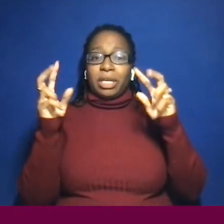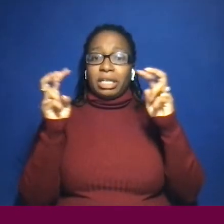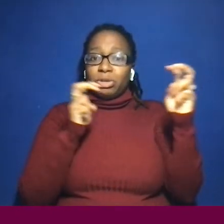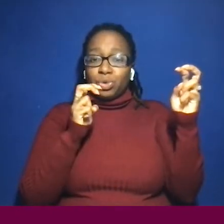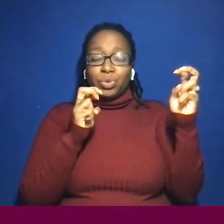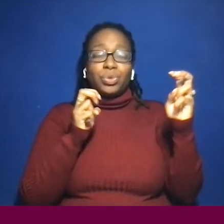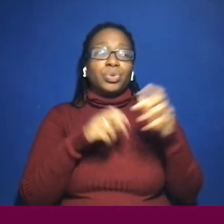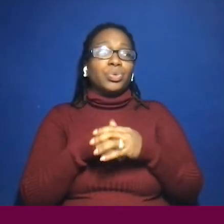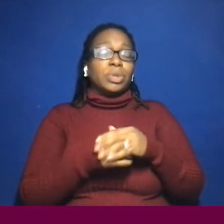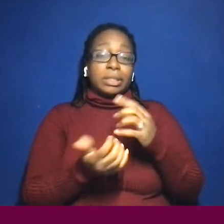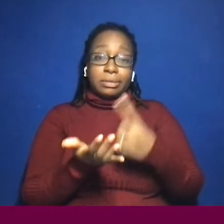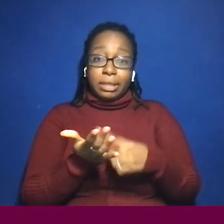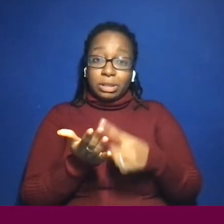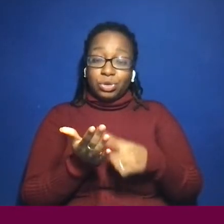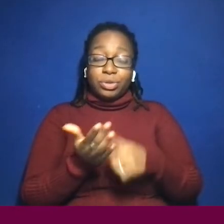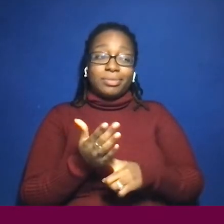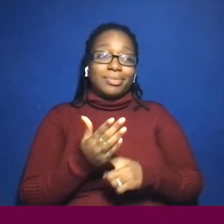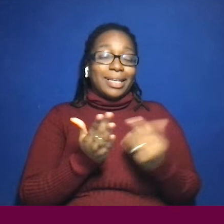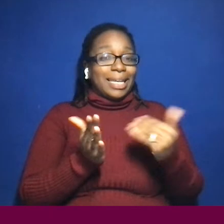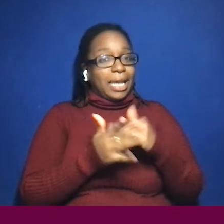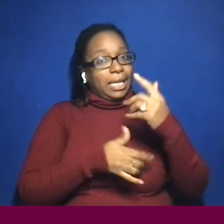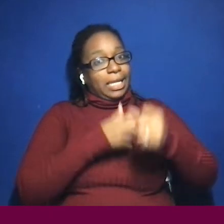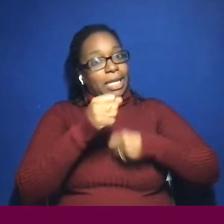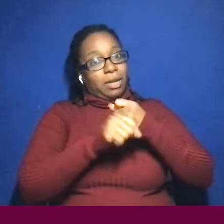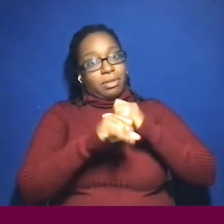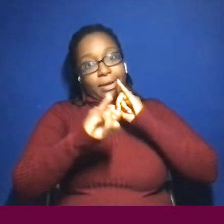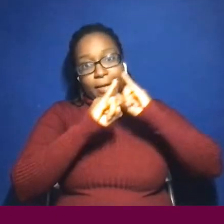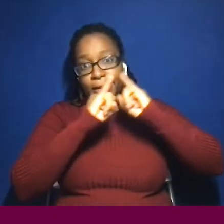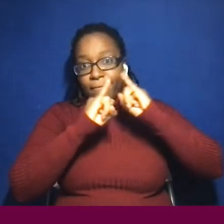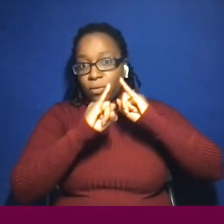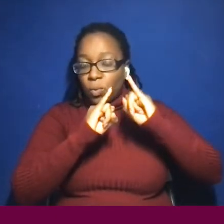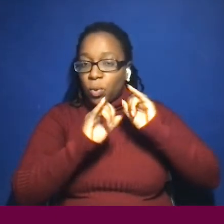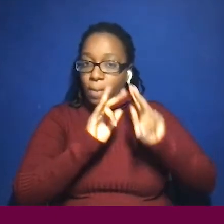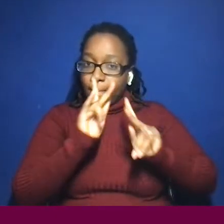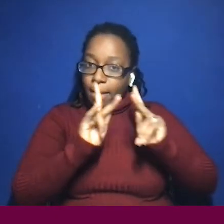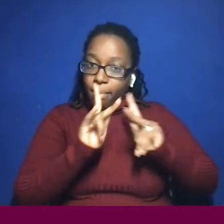people I interviewed as I spent years researching this book, which was a work of journalism,